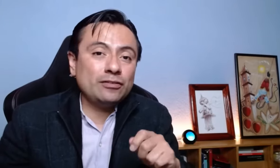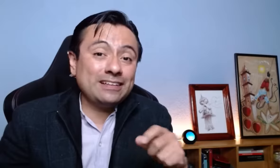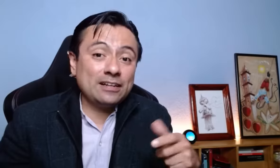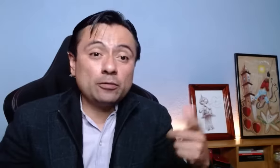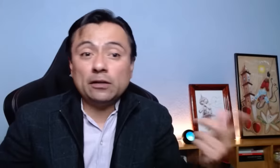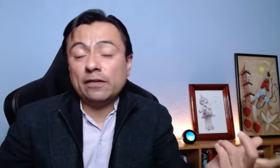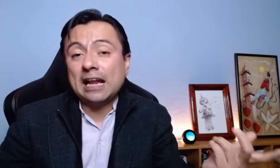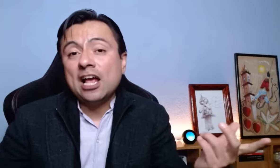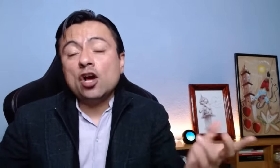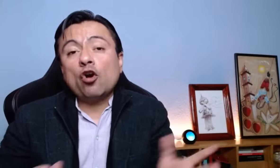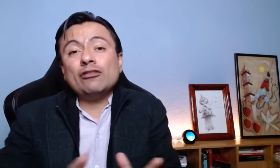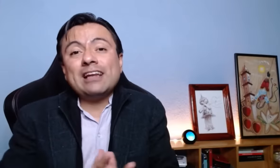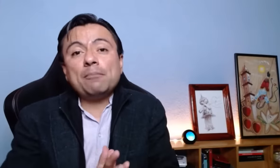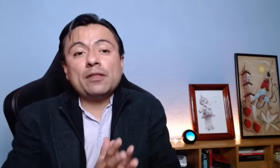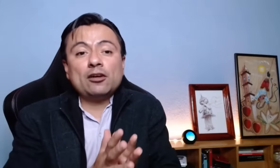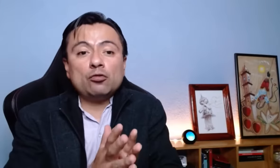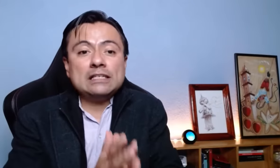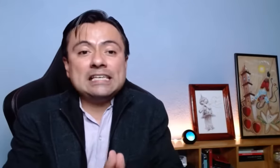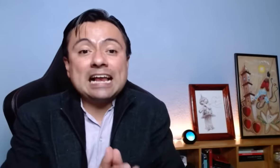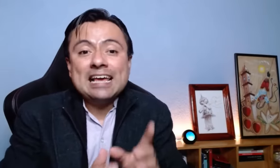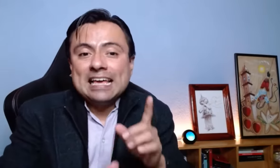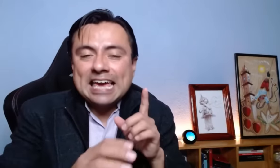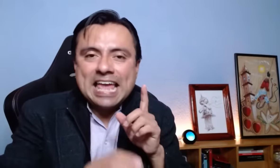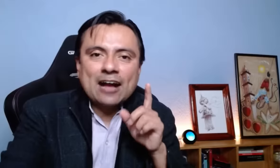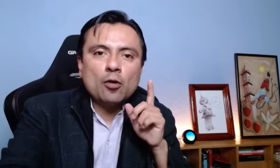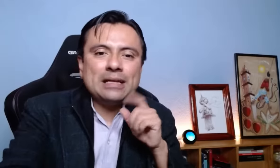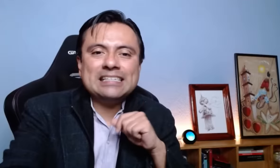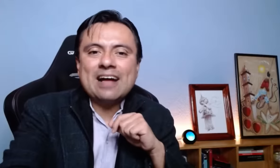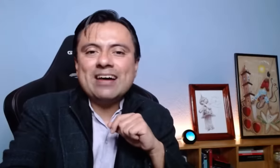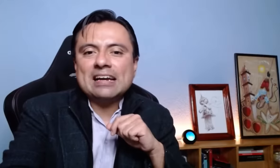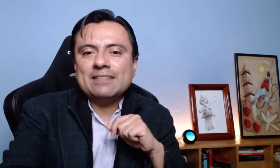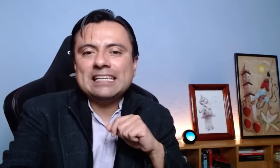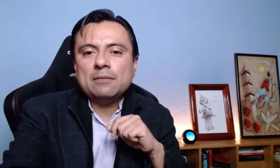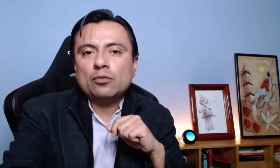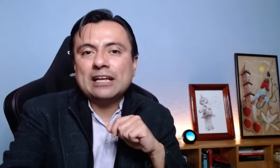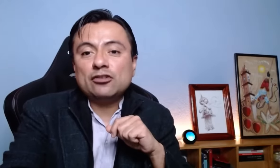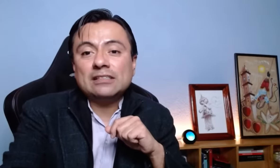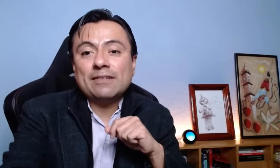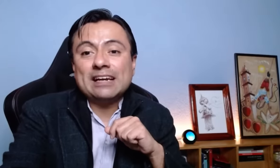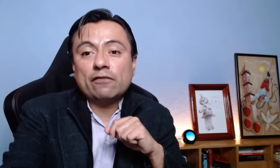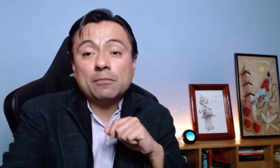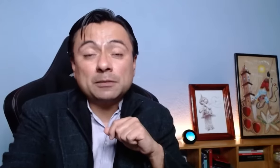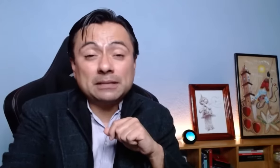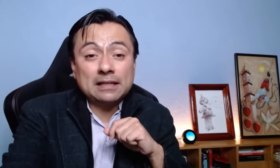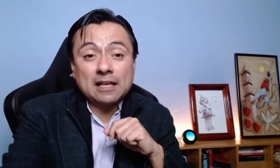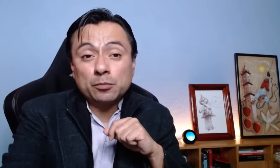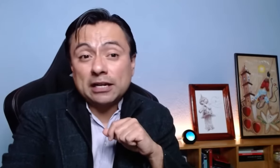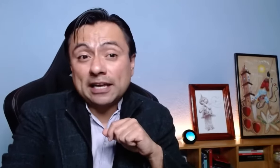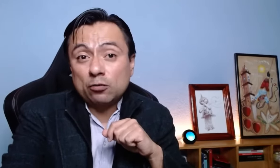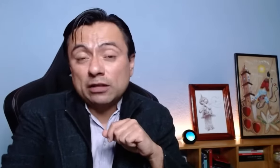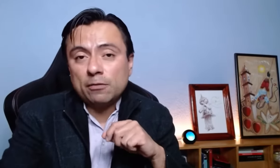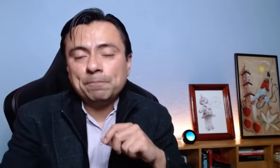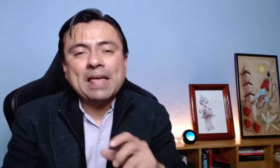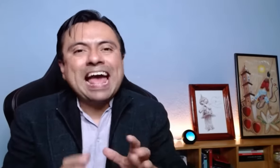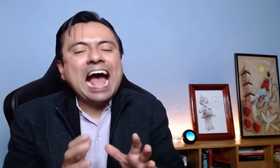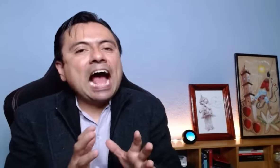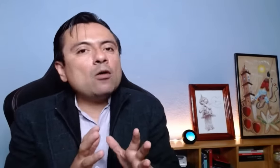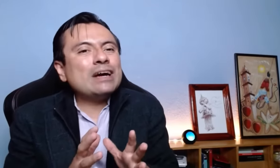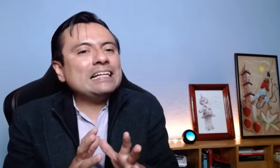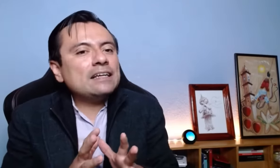of the pressure campaign since Federal Government against power court that was already beginning to review challenges to various reforms